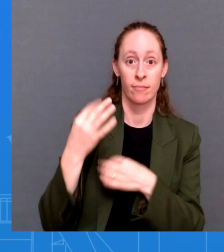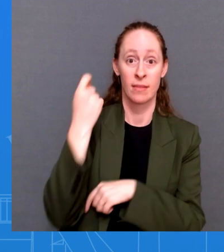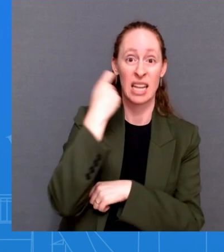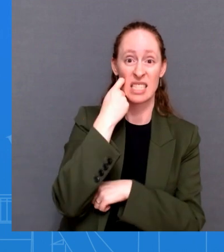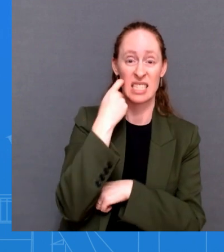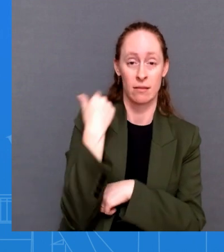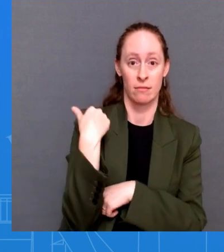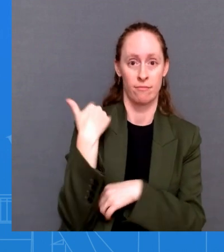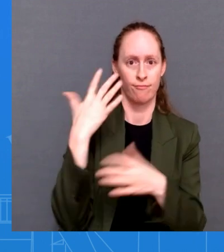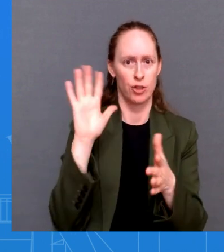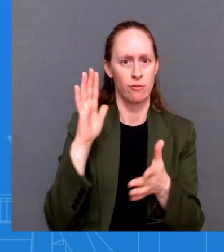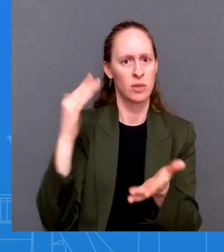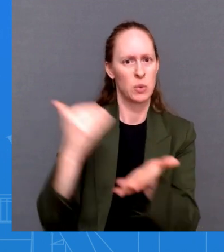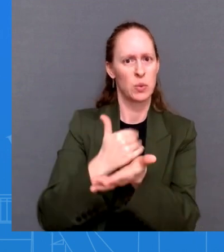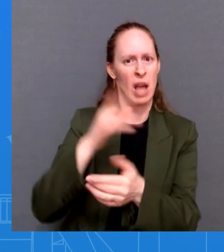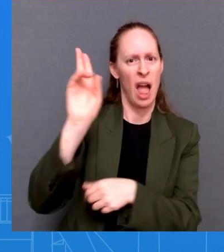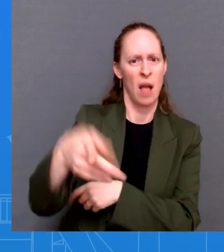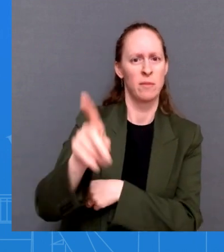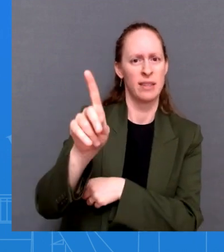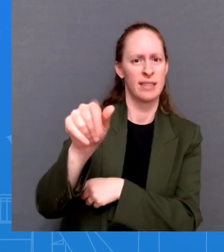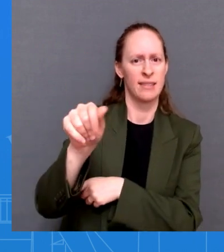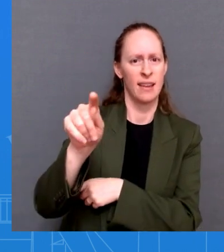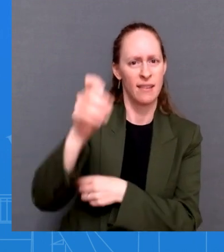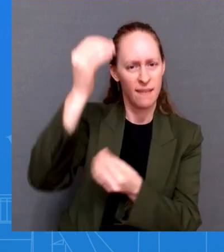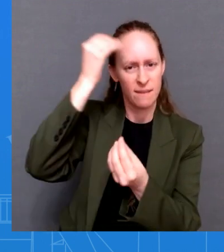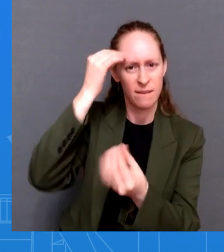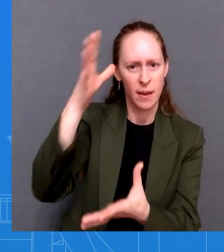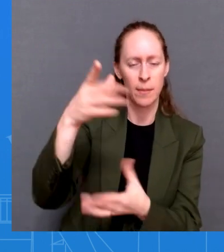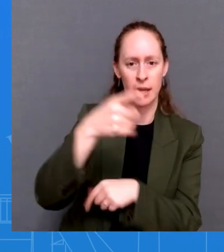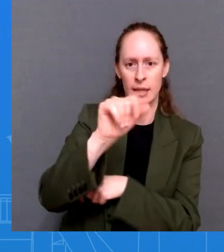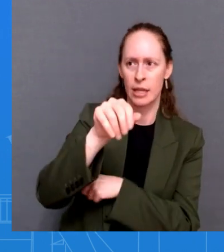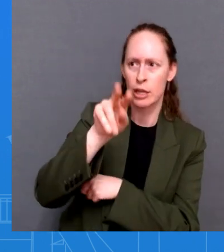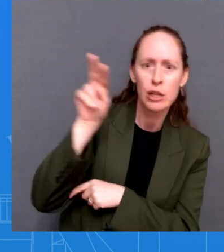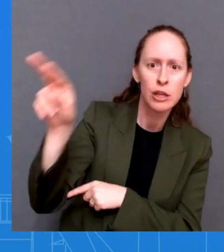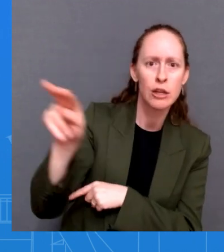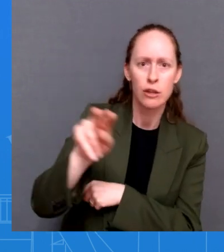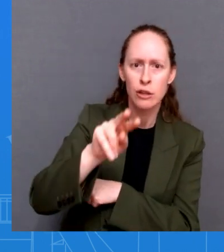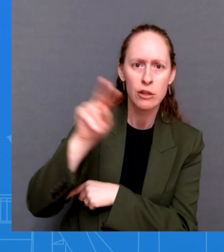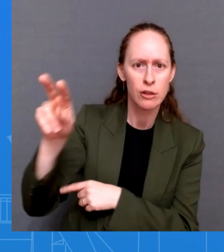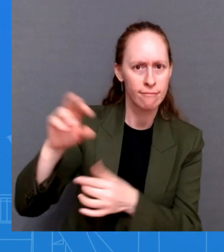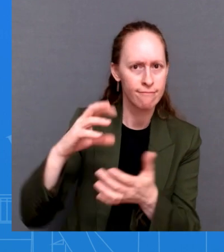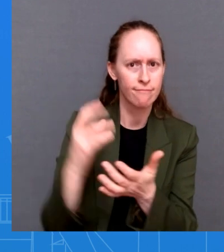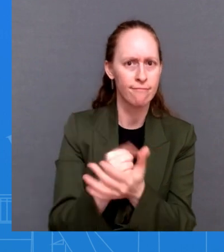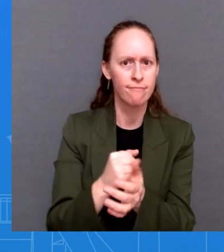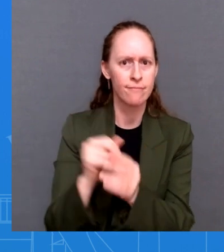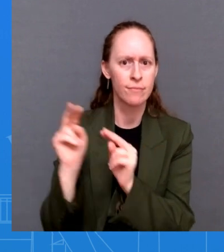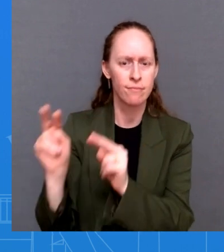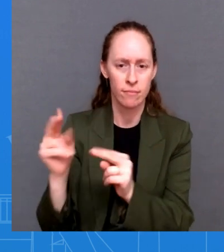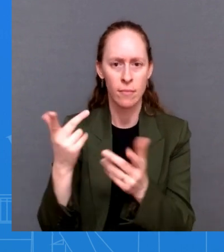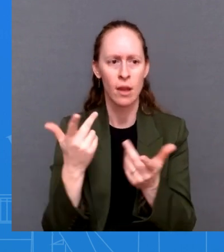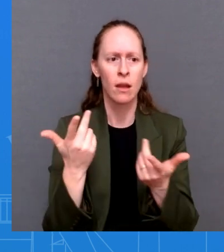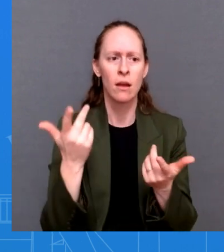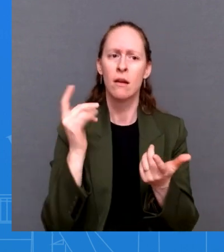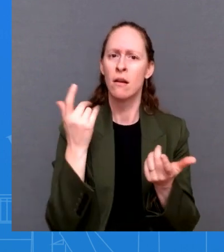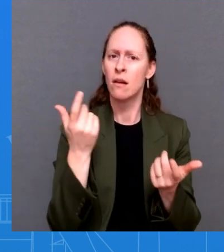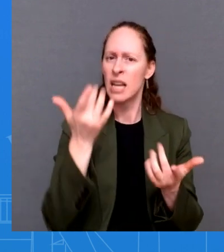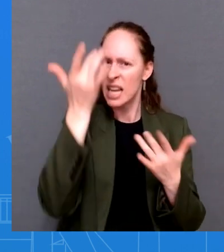case, demographics and symptoms. The use of tip parks and experimental treatment for monkeypox, as well as data from a behavioral survey